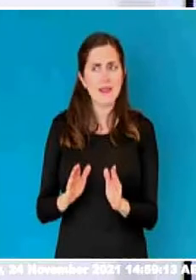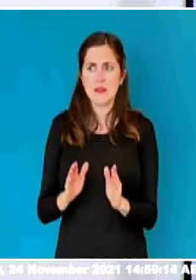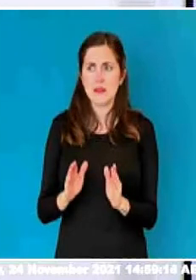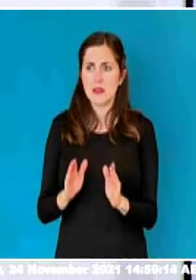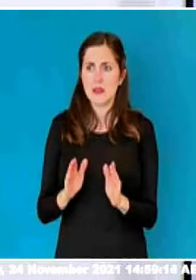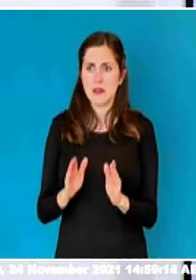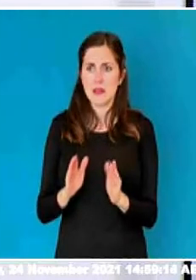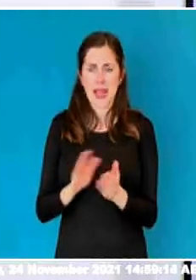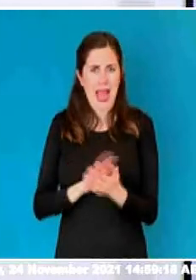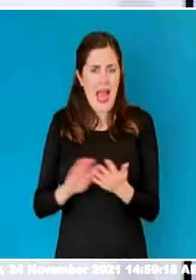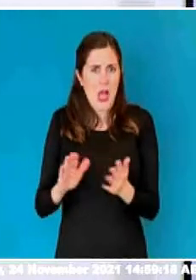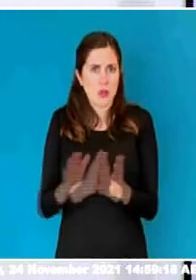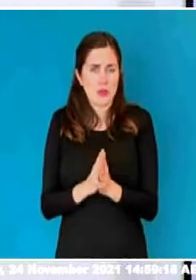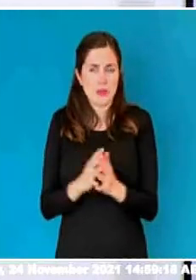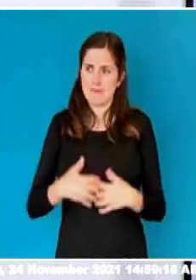proposed code of practice?